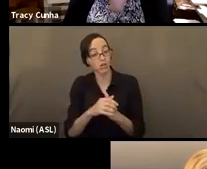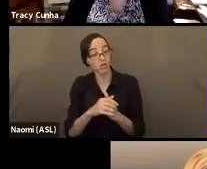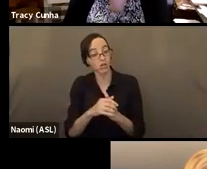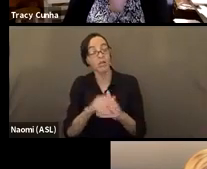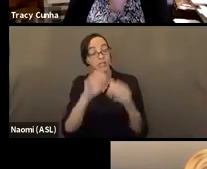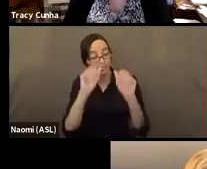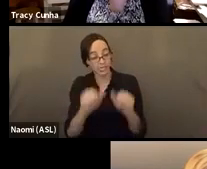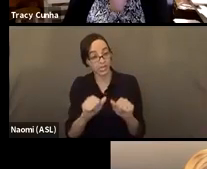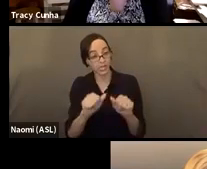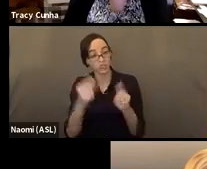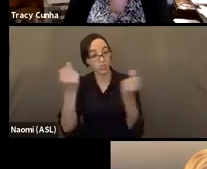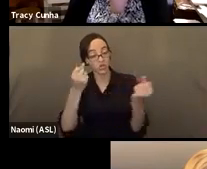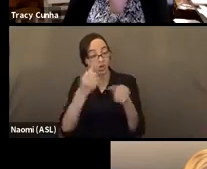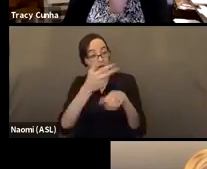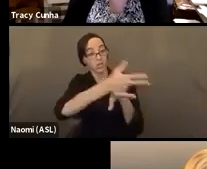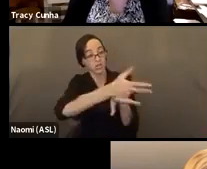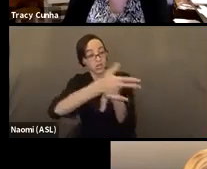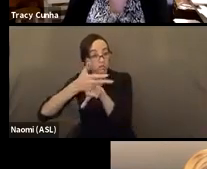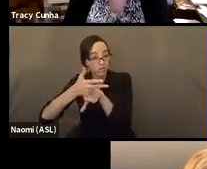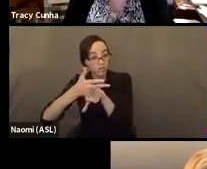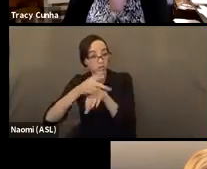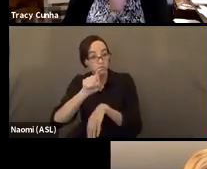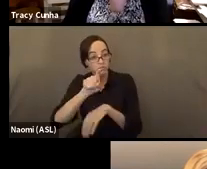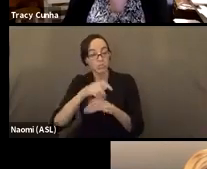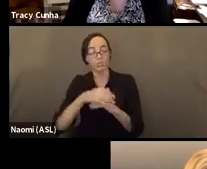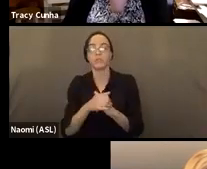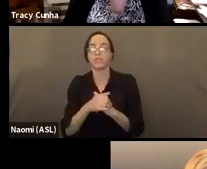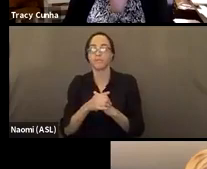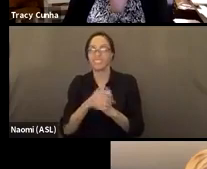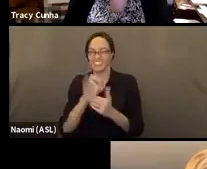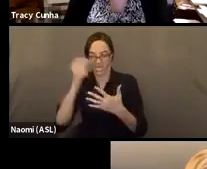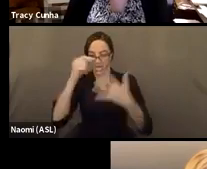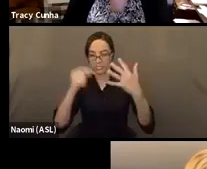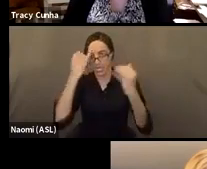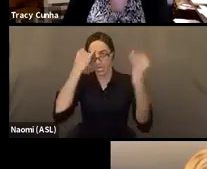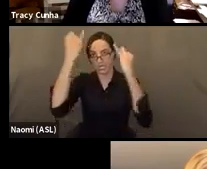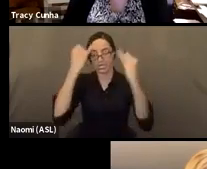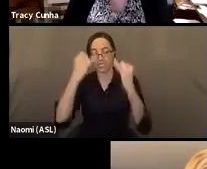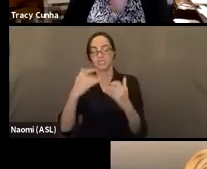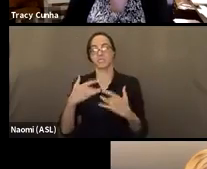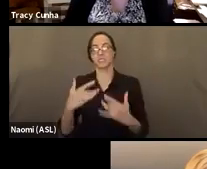these small ideas we don't always think ahead ahead of time how do you make a plan there are